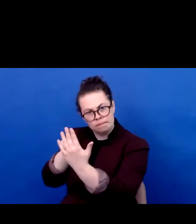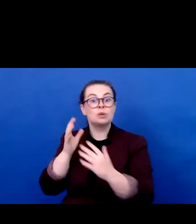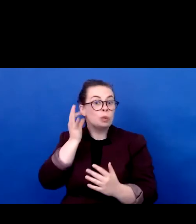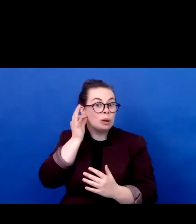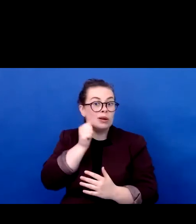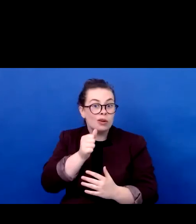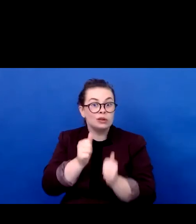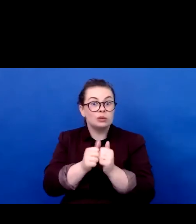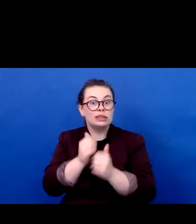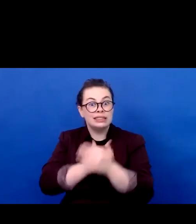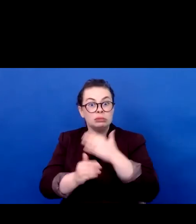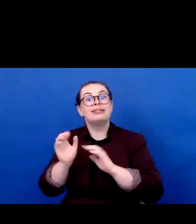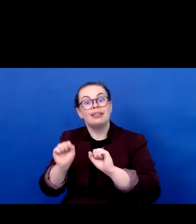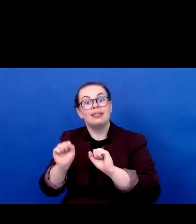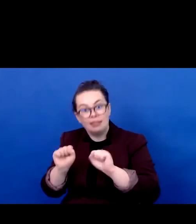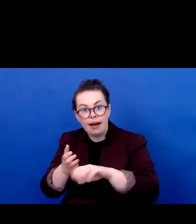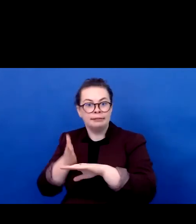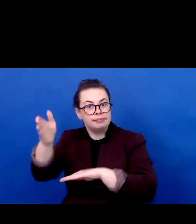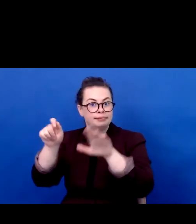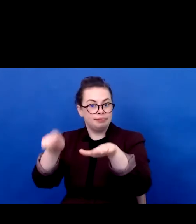and state also should ensure the rule of law